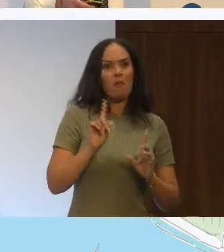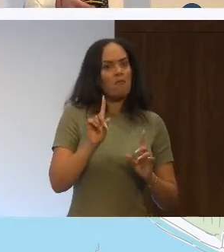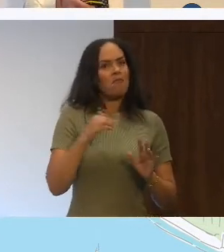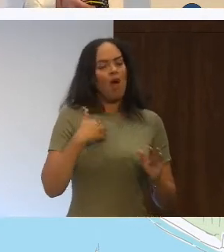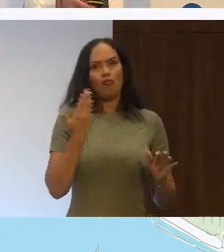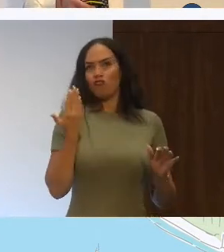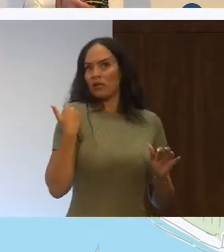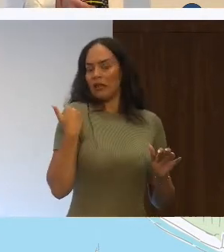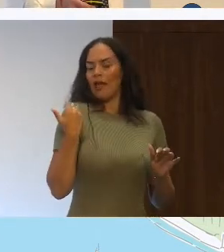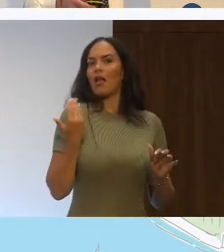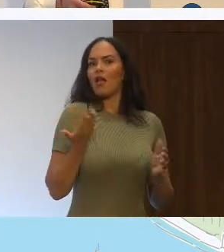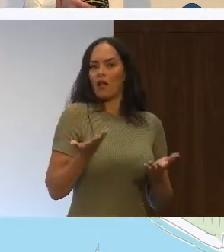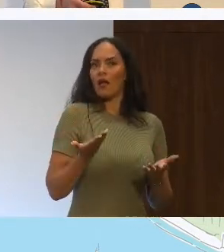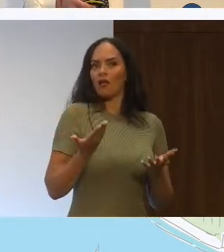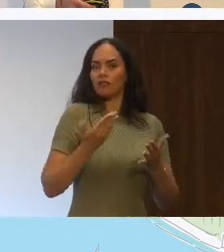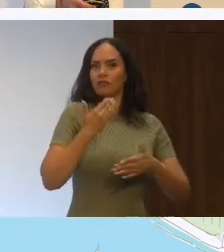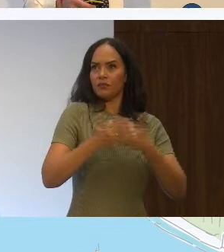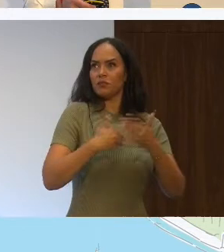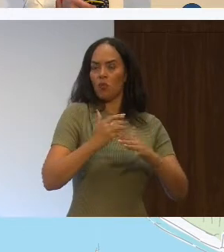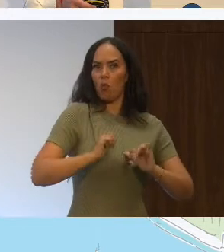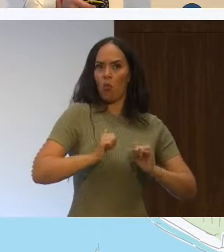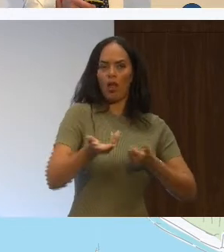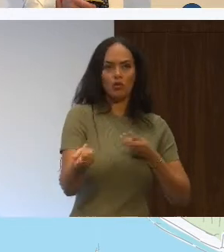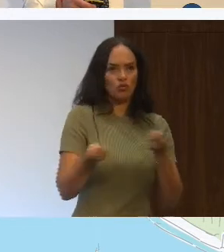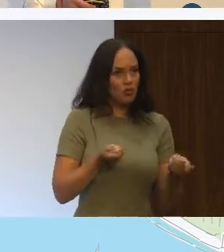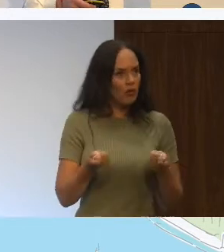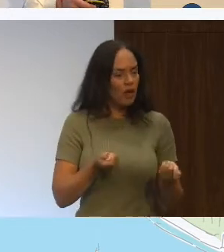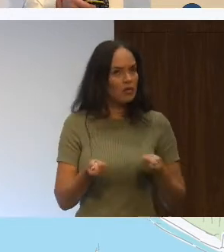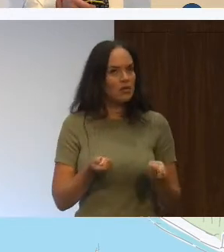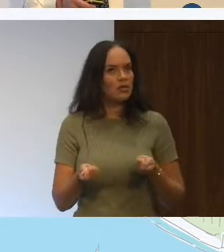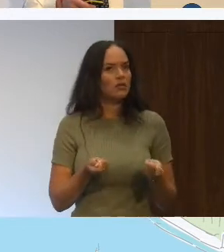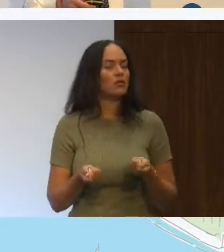well, they're reasonably well tolerated and they can definitely be effective.